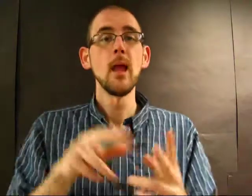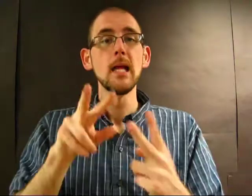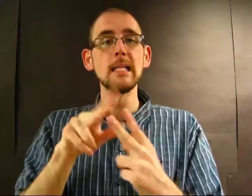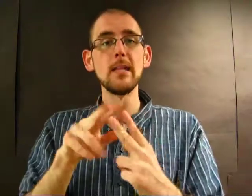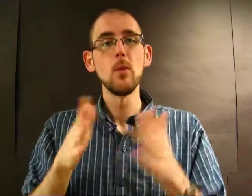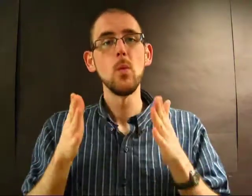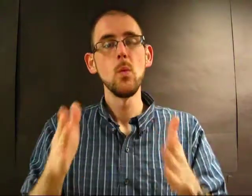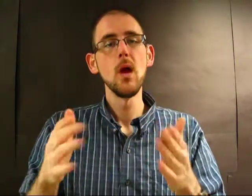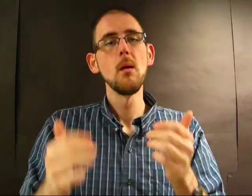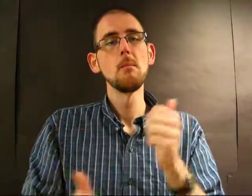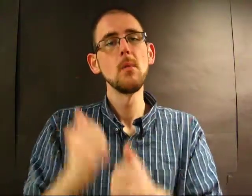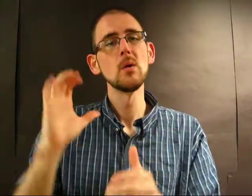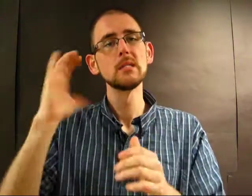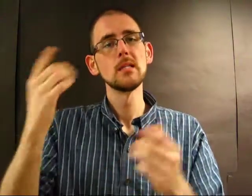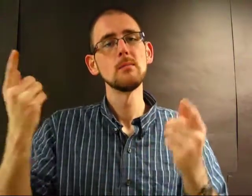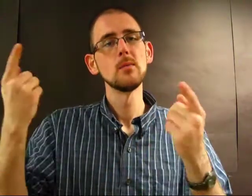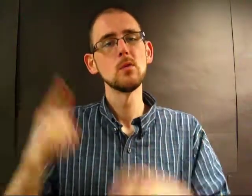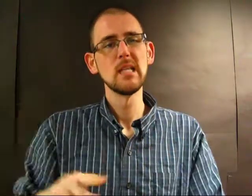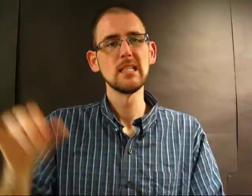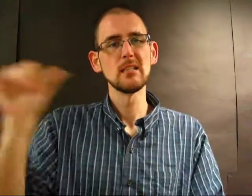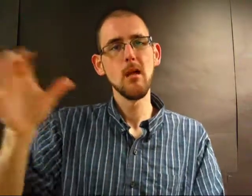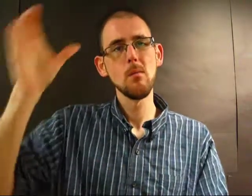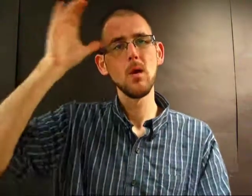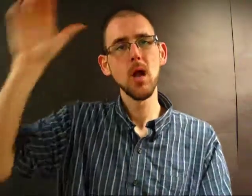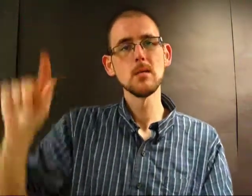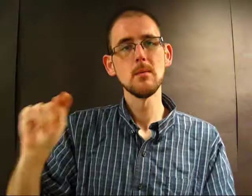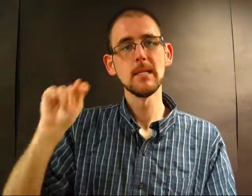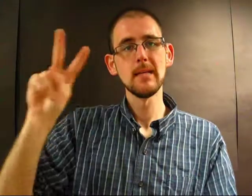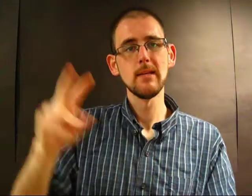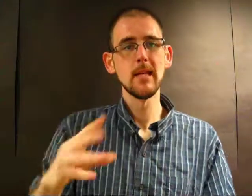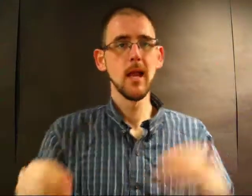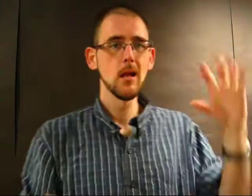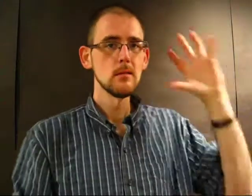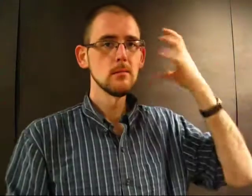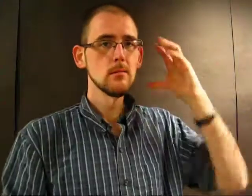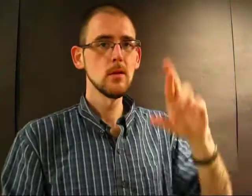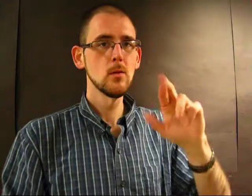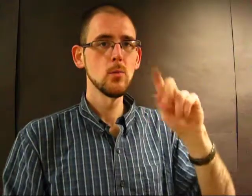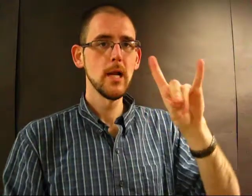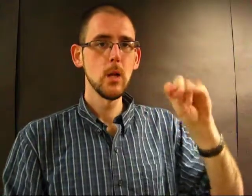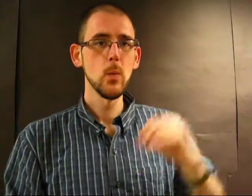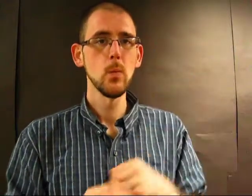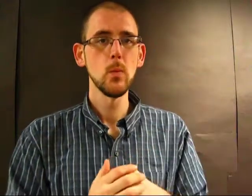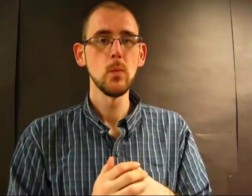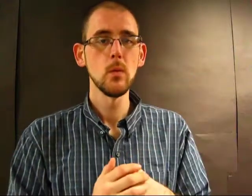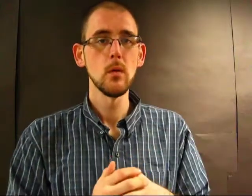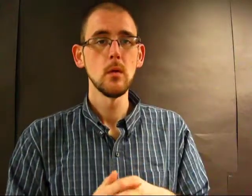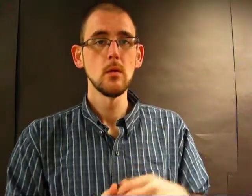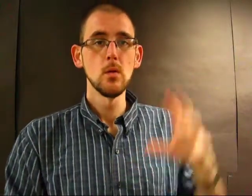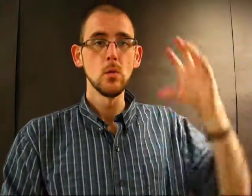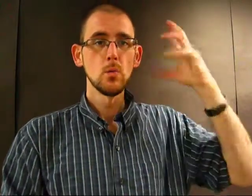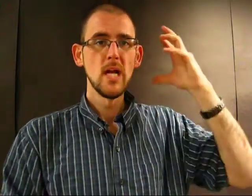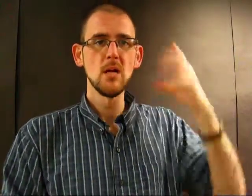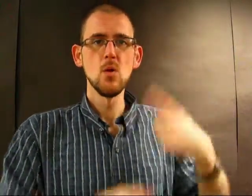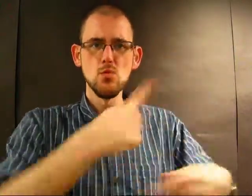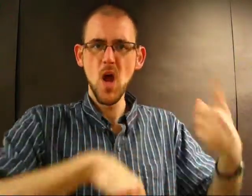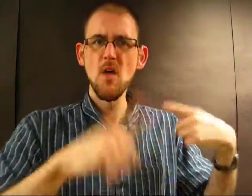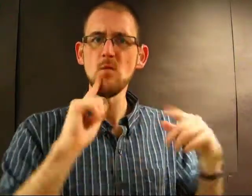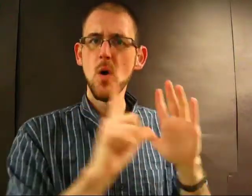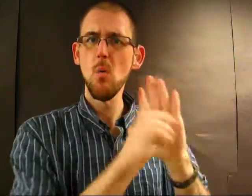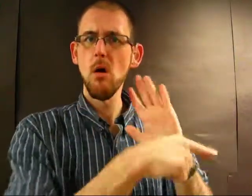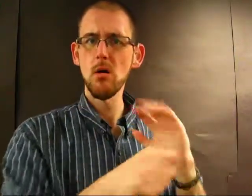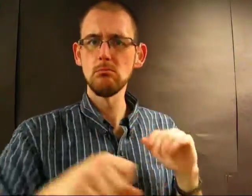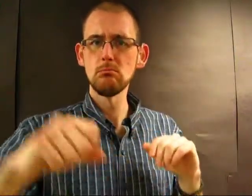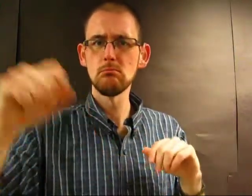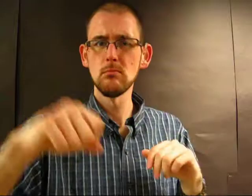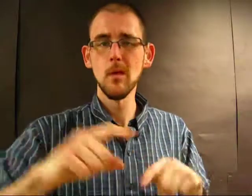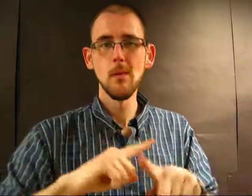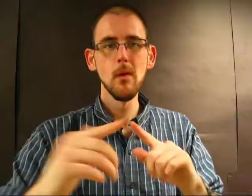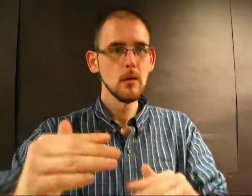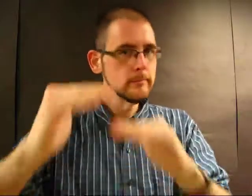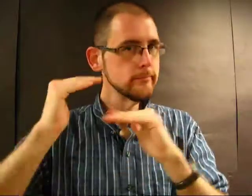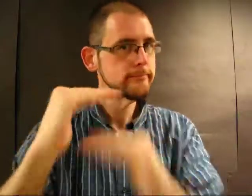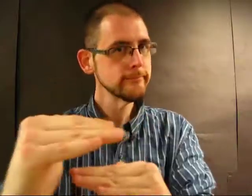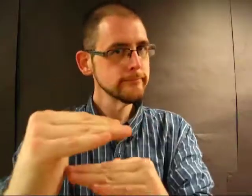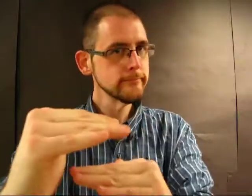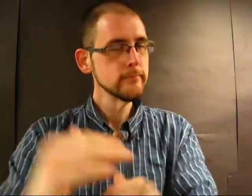Either way, there are lots of comparisons to radio and TV. Radio was around for a while, but it was quite limited.